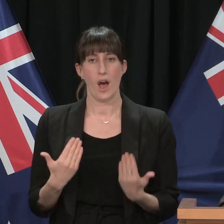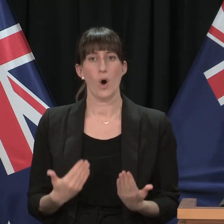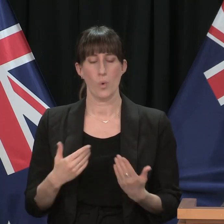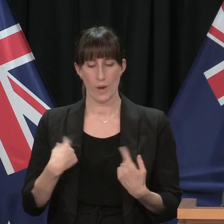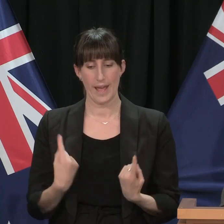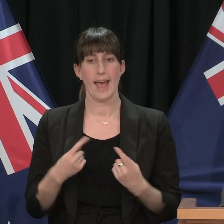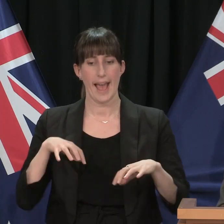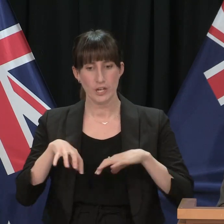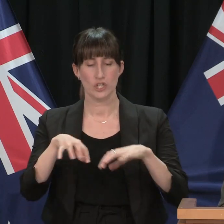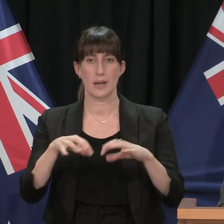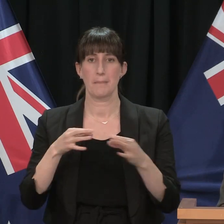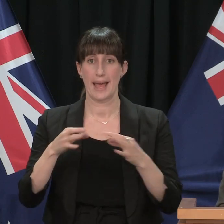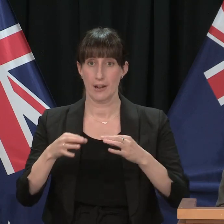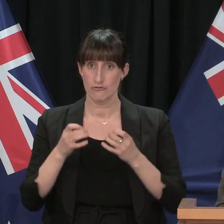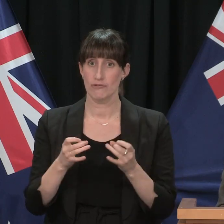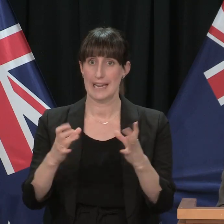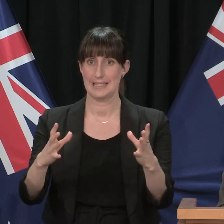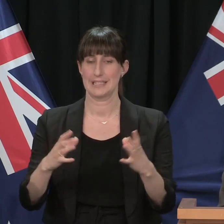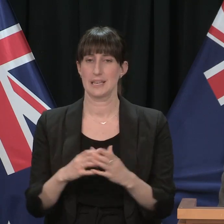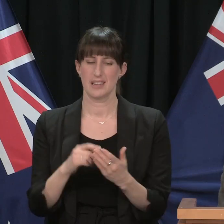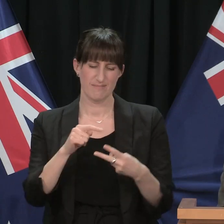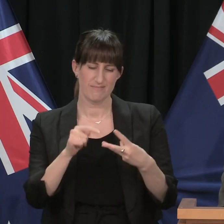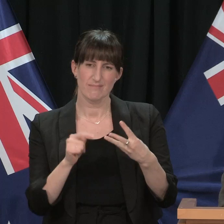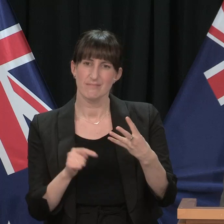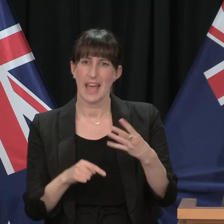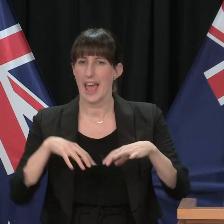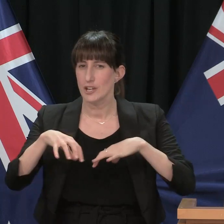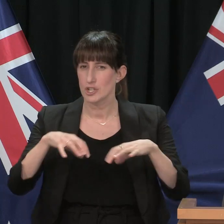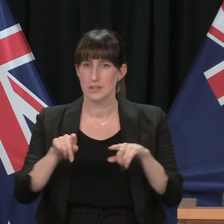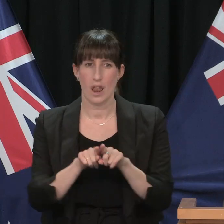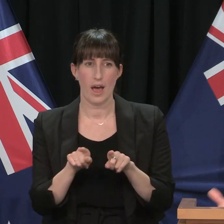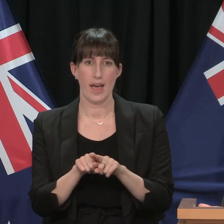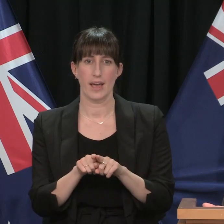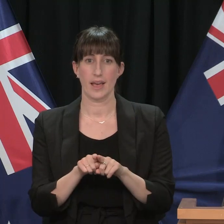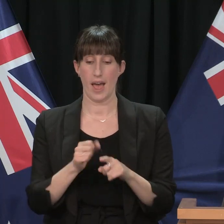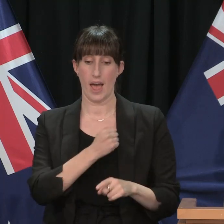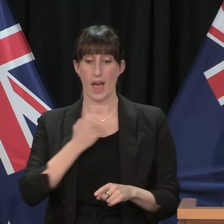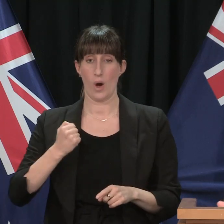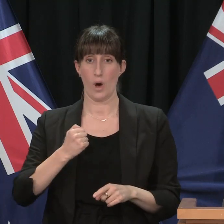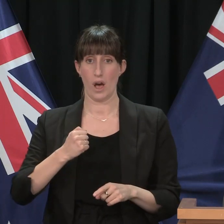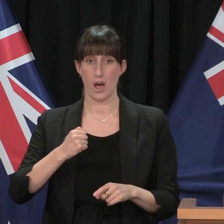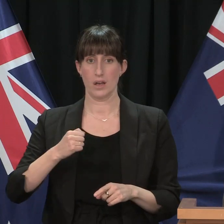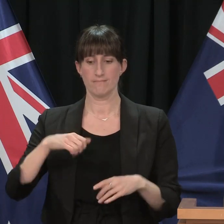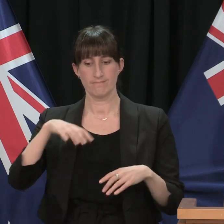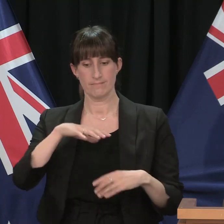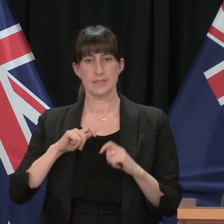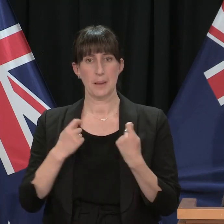from the sector and we now have this action plan that has been released today. It has a